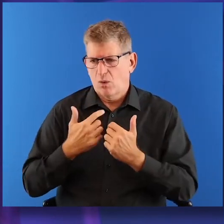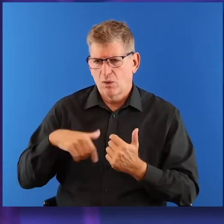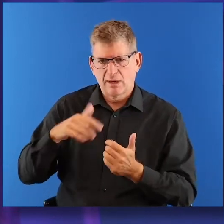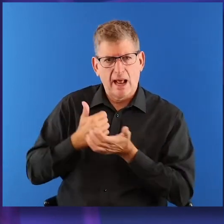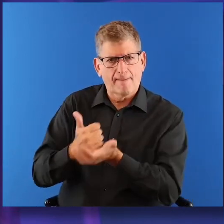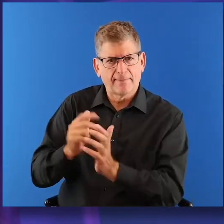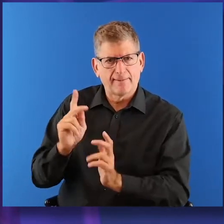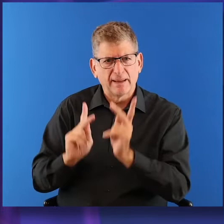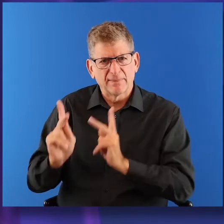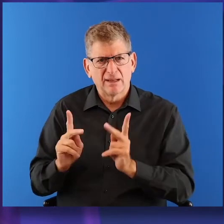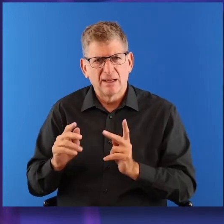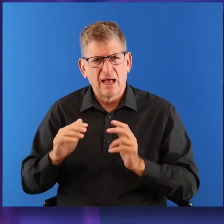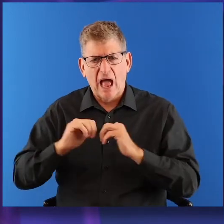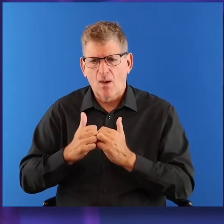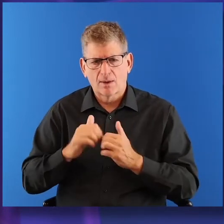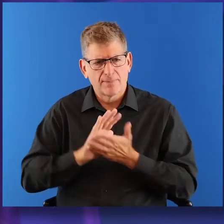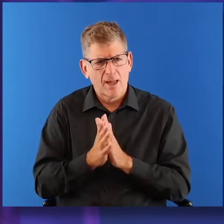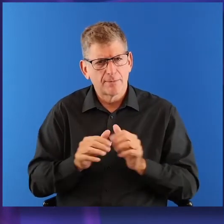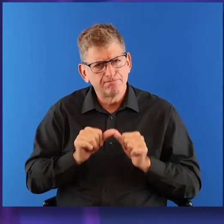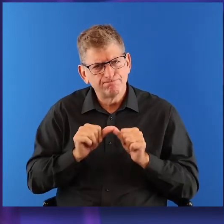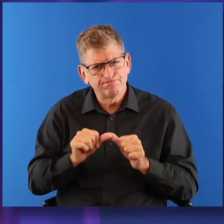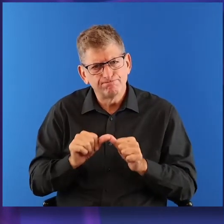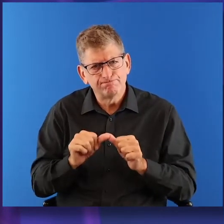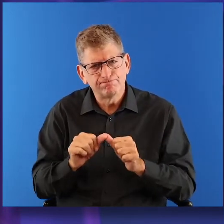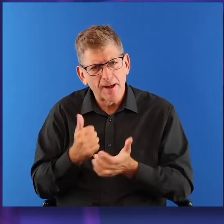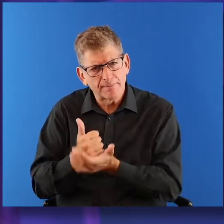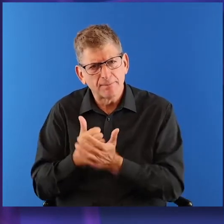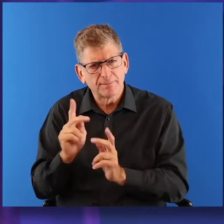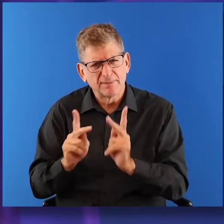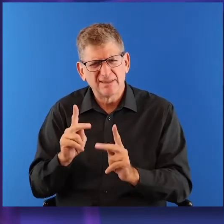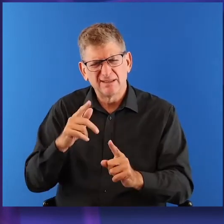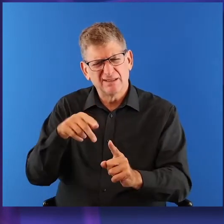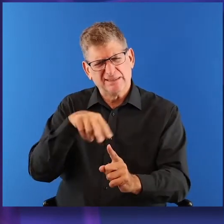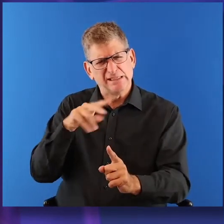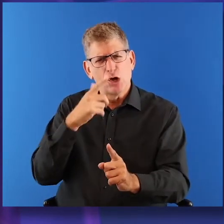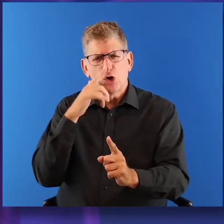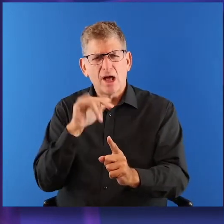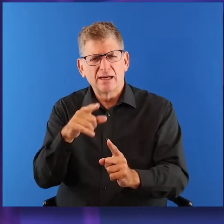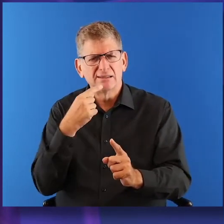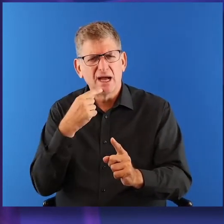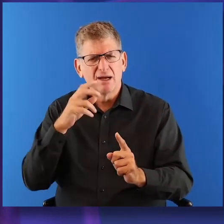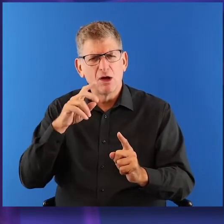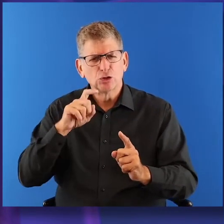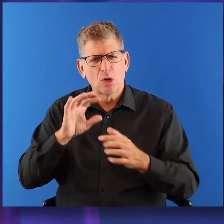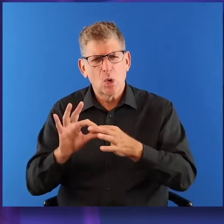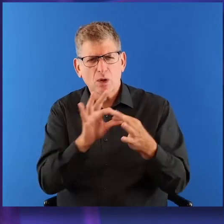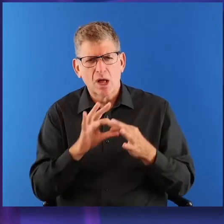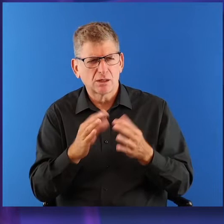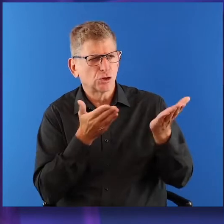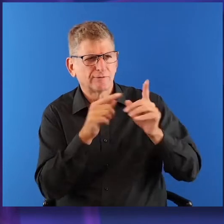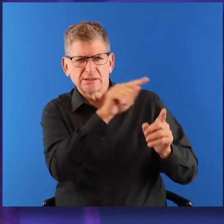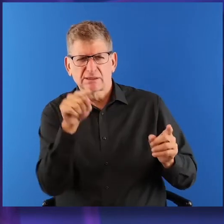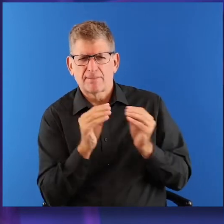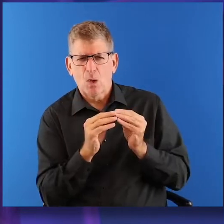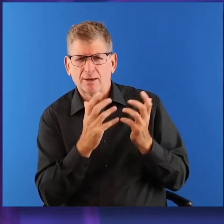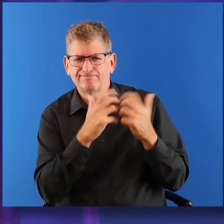and being consistent of helping people sounds like we should be coordinating those services more. Can you say a bit more of